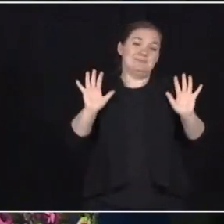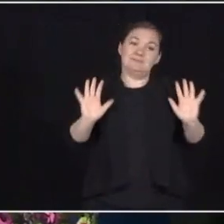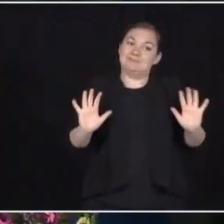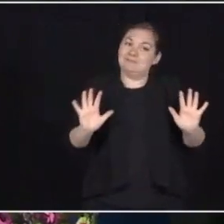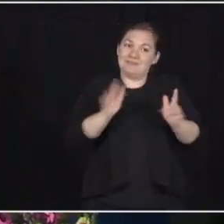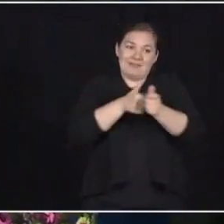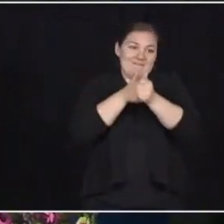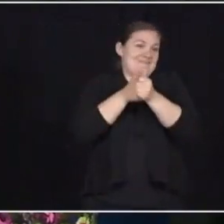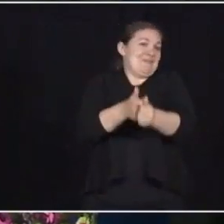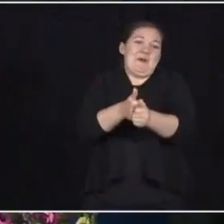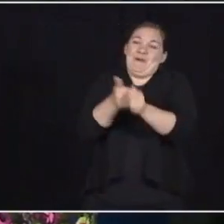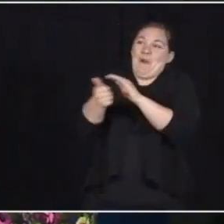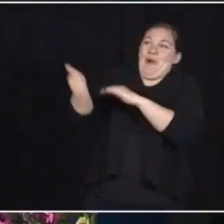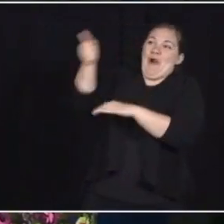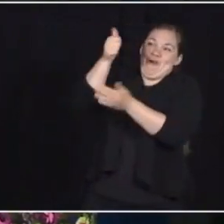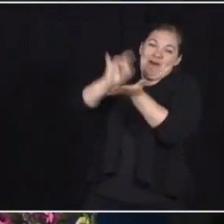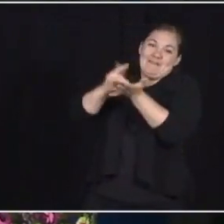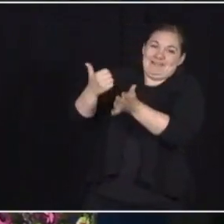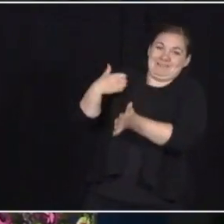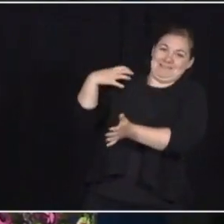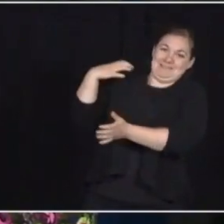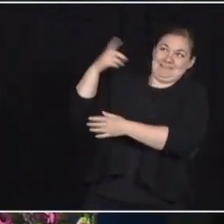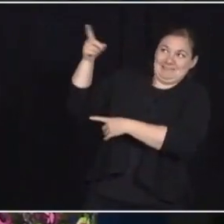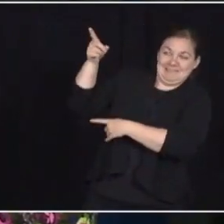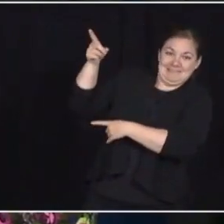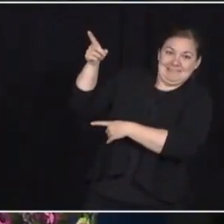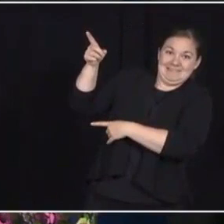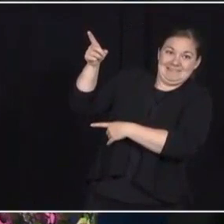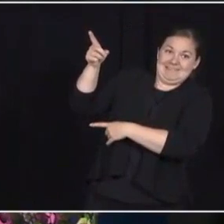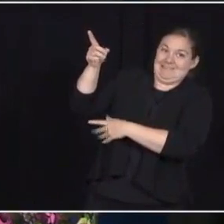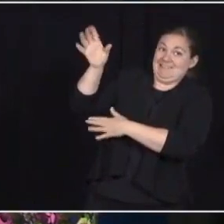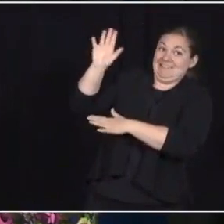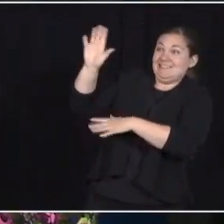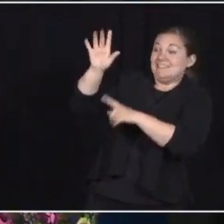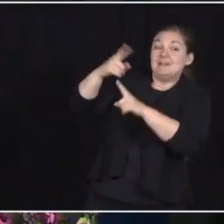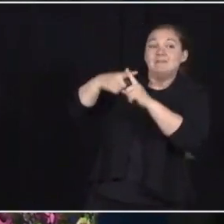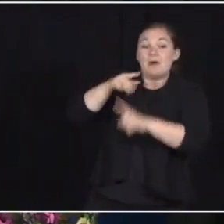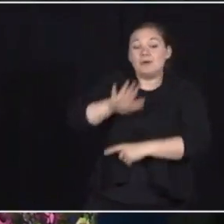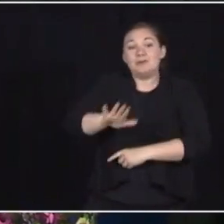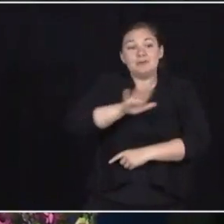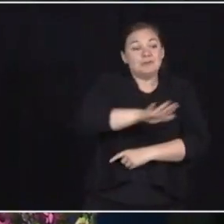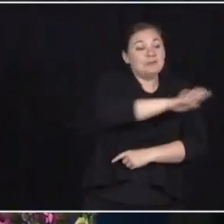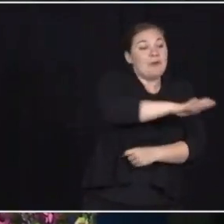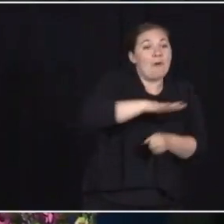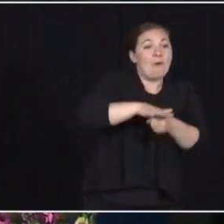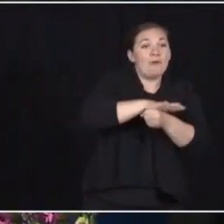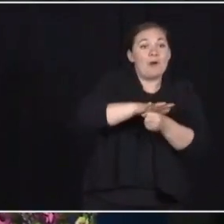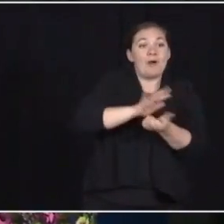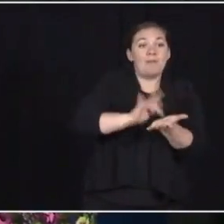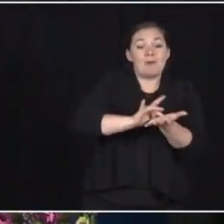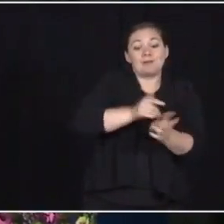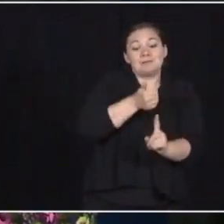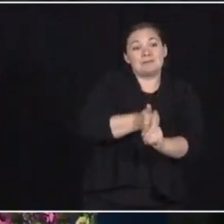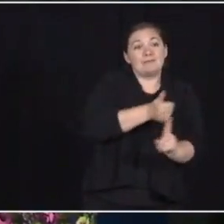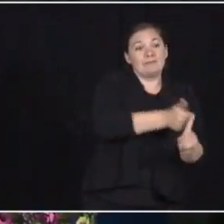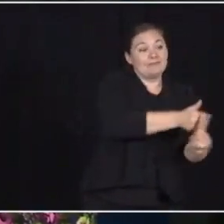And again, I will go back to the chief medical officer of each region plus our chief medical officer, but, I would love to see it open by